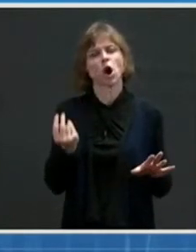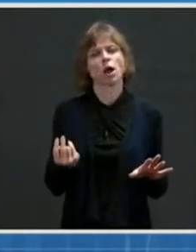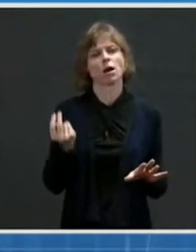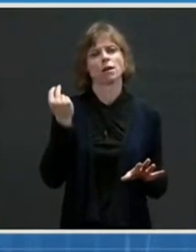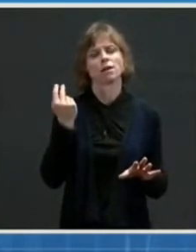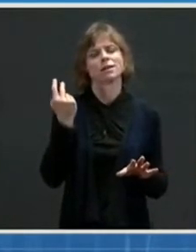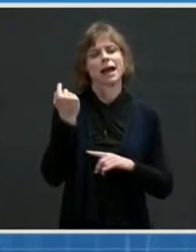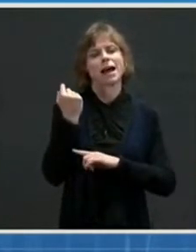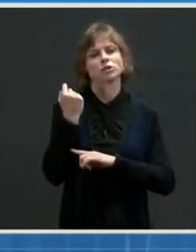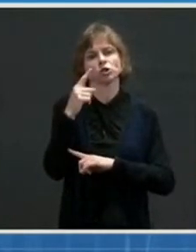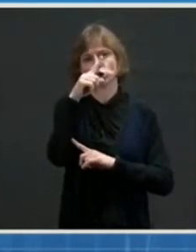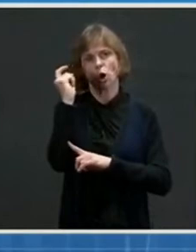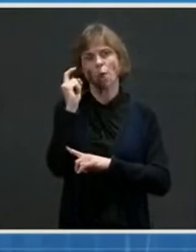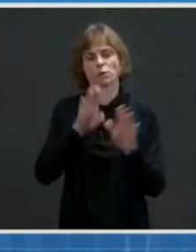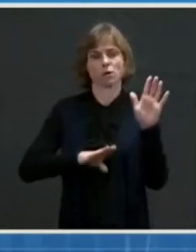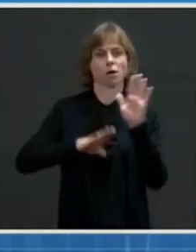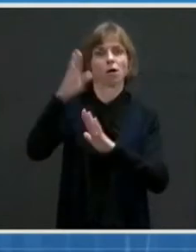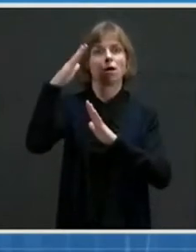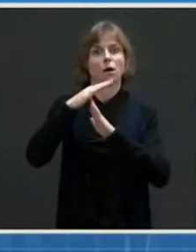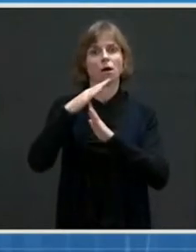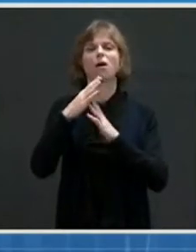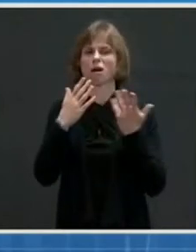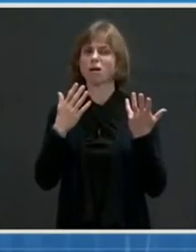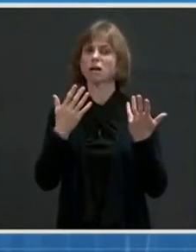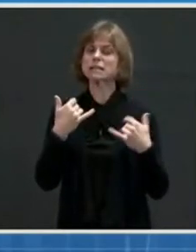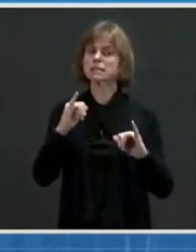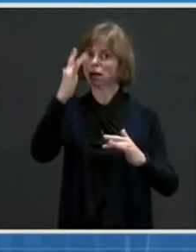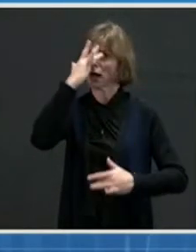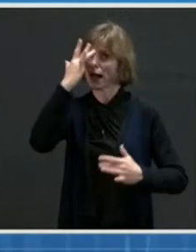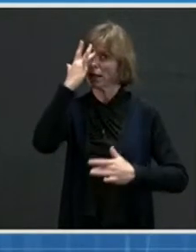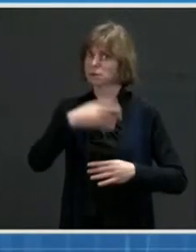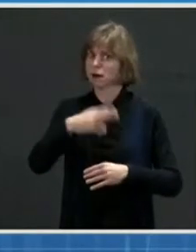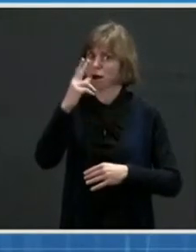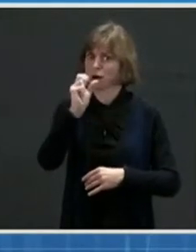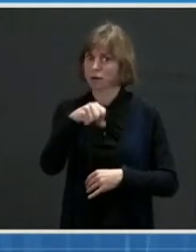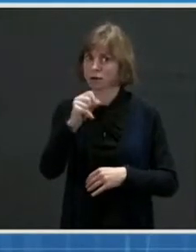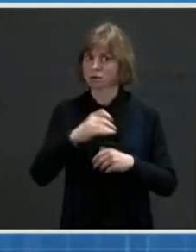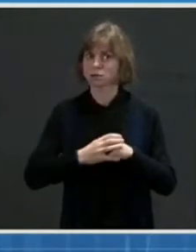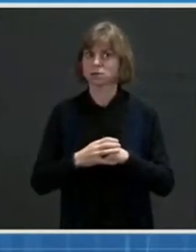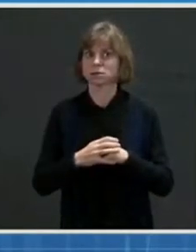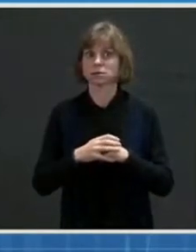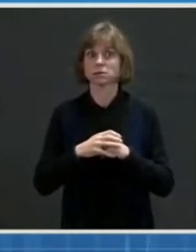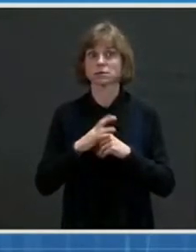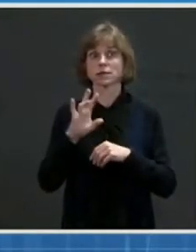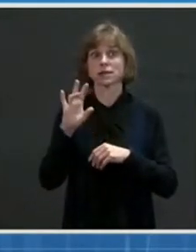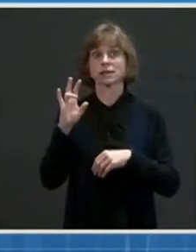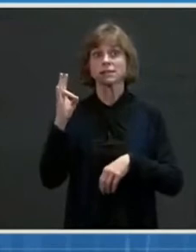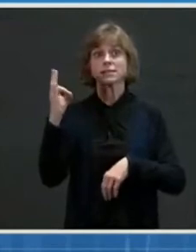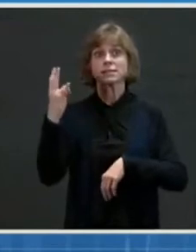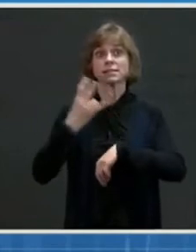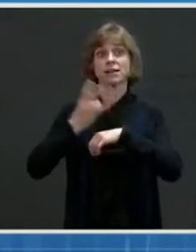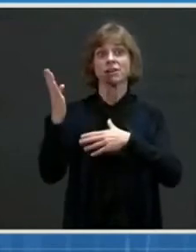DAY, IS SIMILAR TO THAT SEEN DURING LAST SUMMER'S PEAK. CASES REMAIN SIGNIFICANTLY